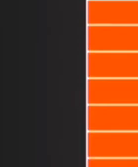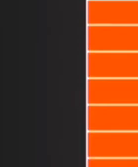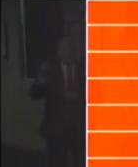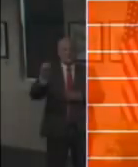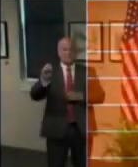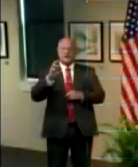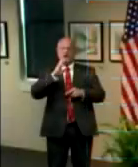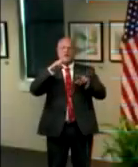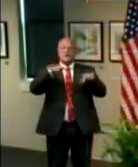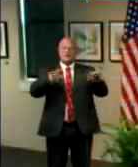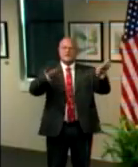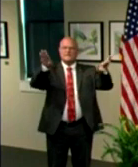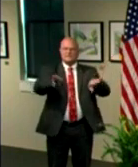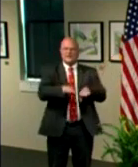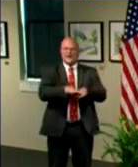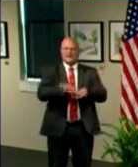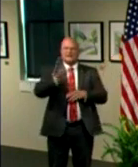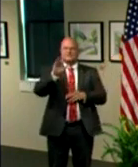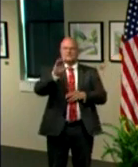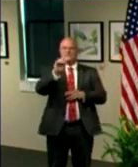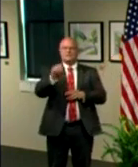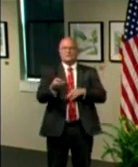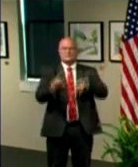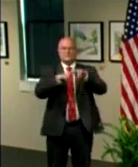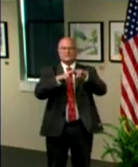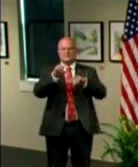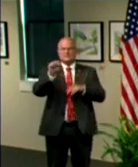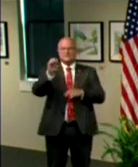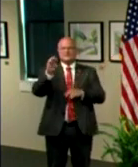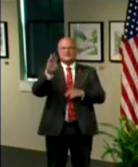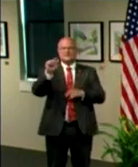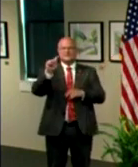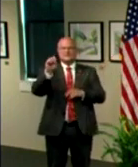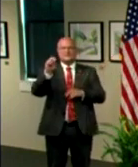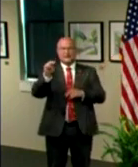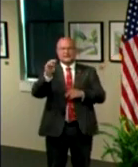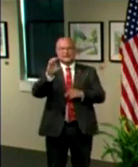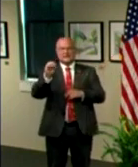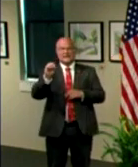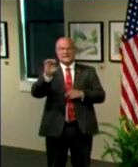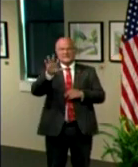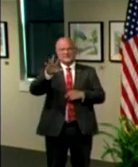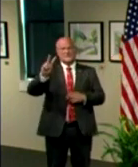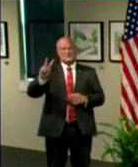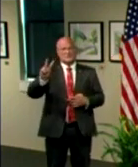SMALL NUMBERS BUT SIGNIFICANT GROWTH, 88, 134. YOU LOOK AT POLK COUNTY IN THE